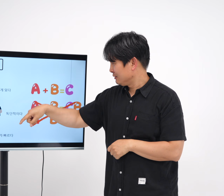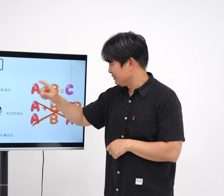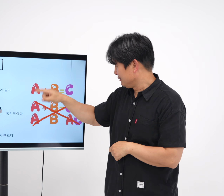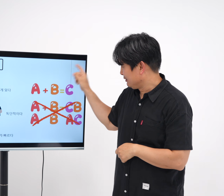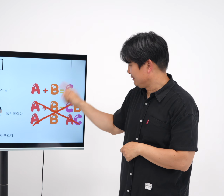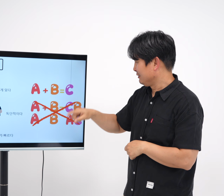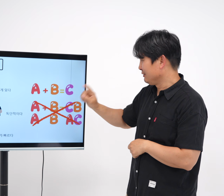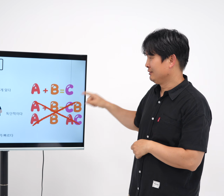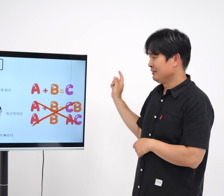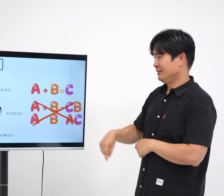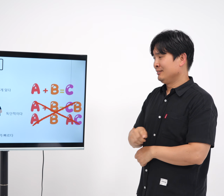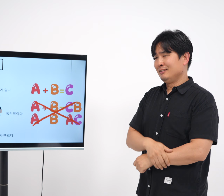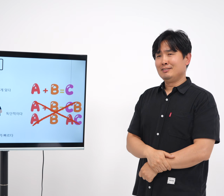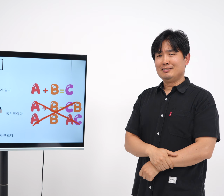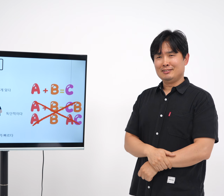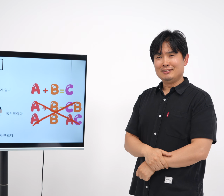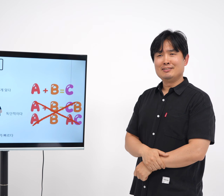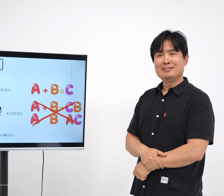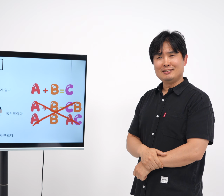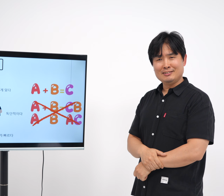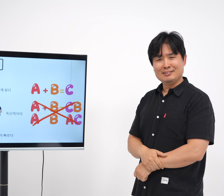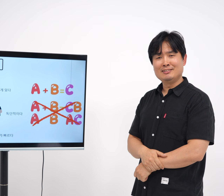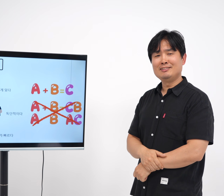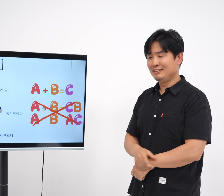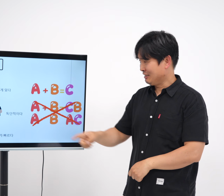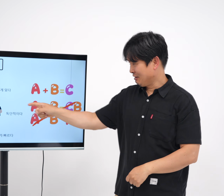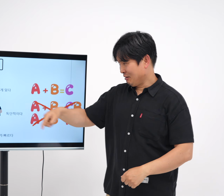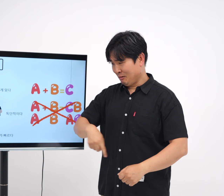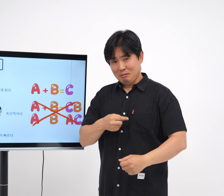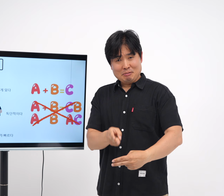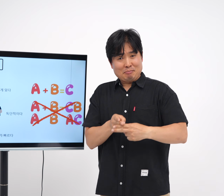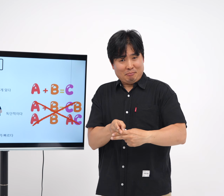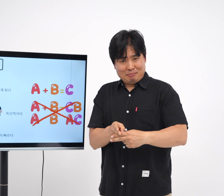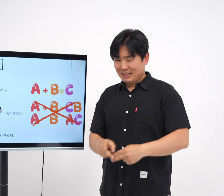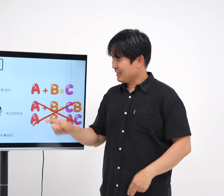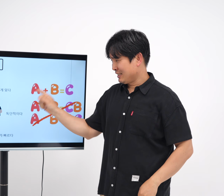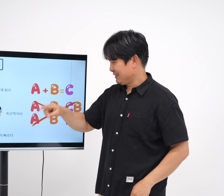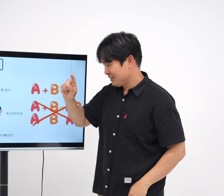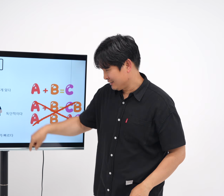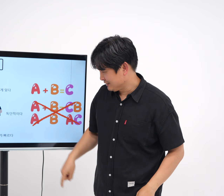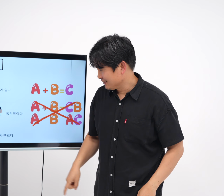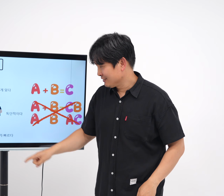not all. It is not “dogmatic” or